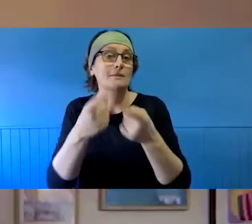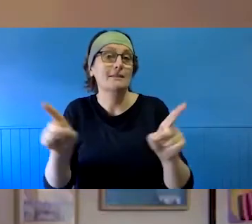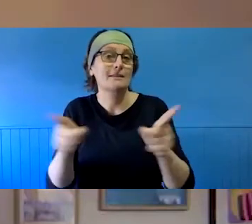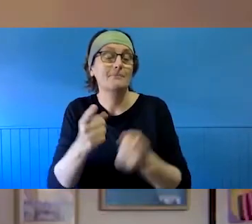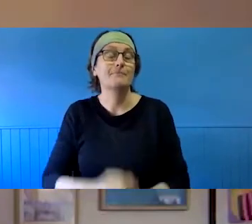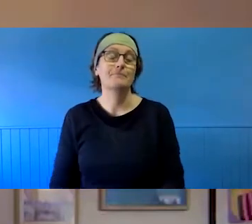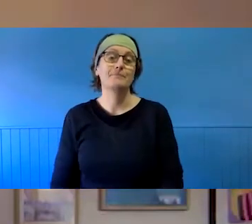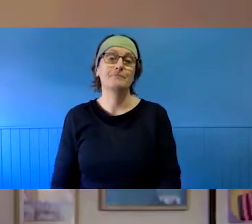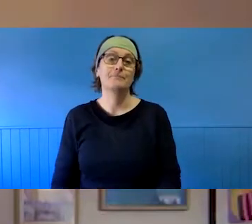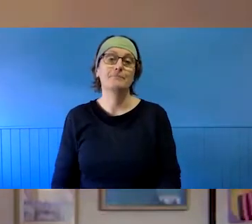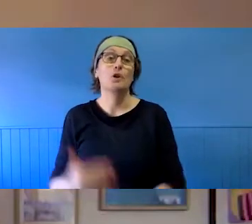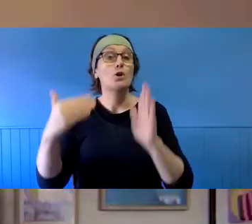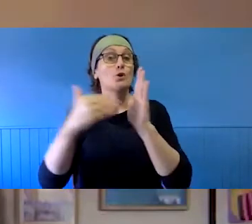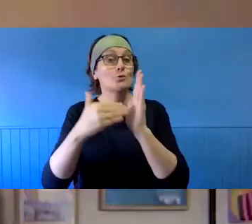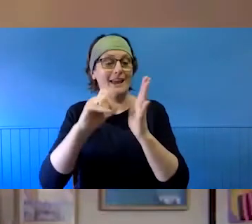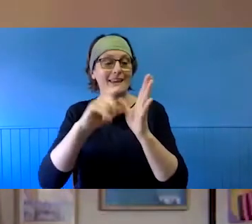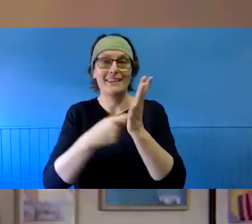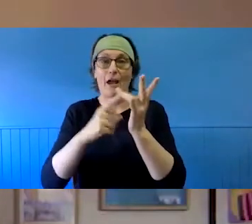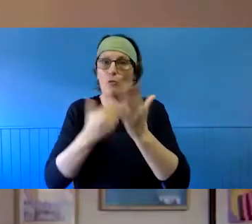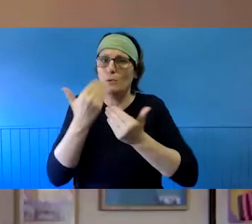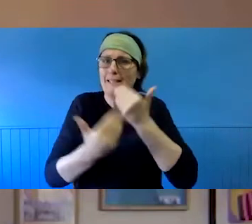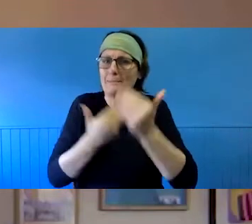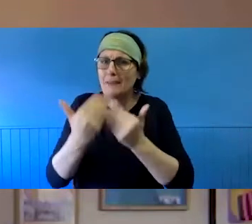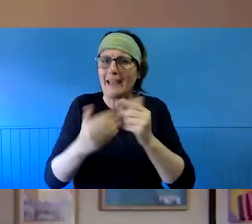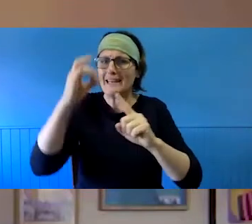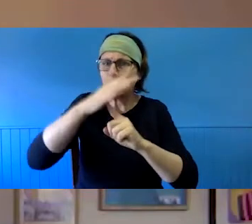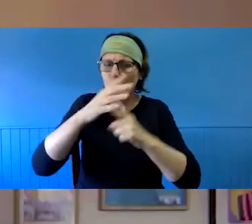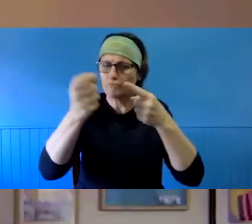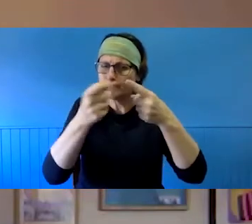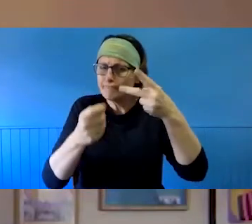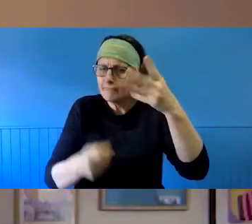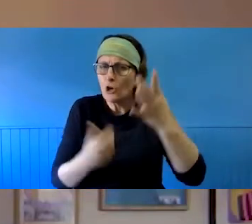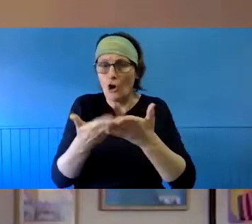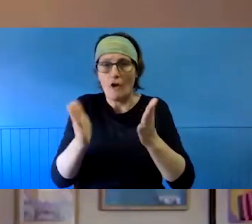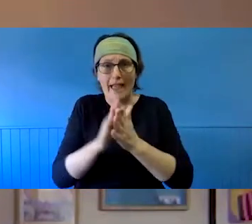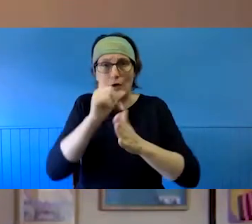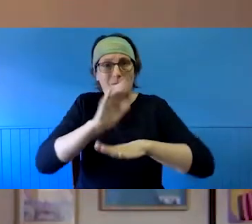talk to us through some of the key strategies for practical implementation when teaching music online and